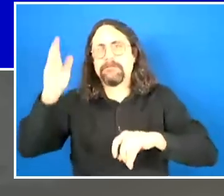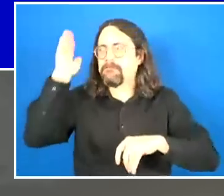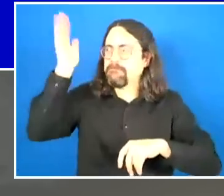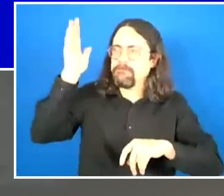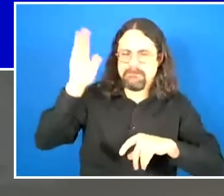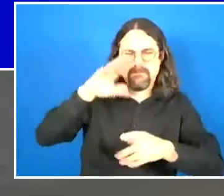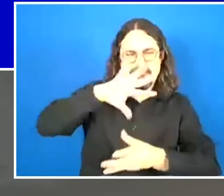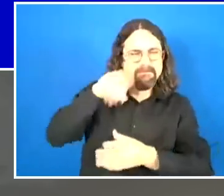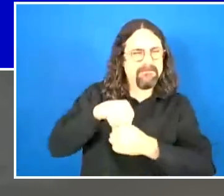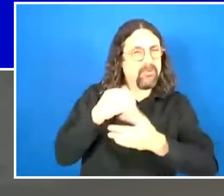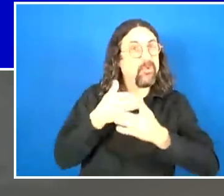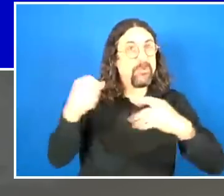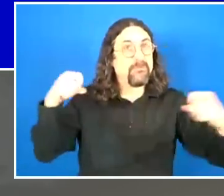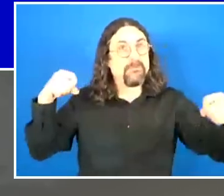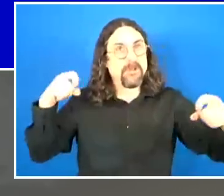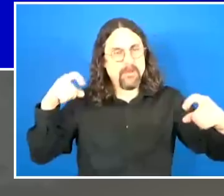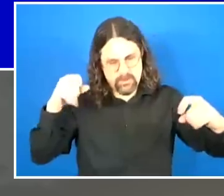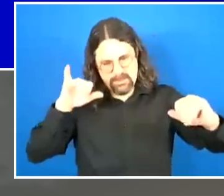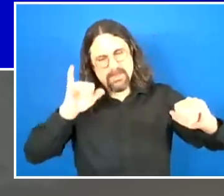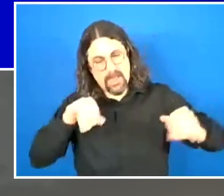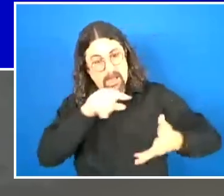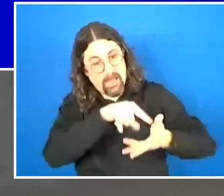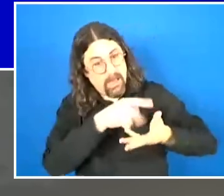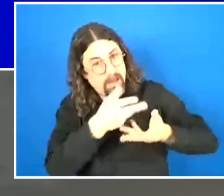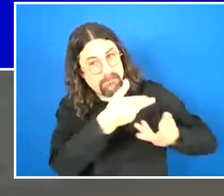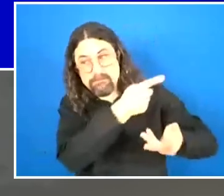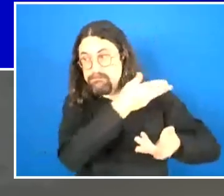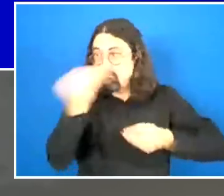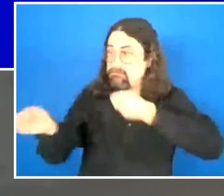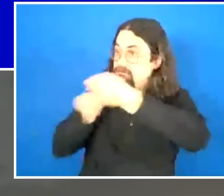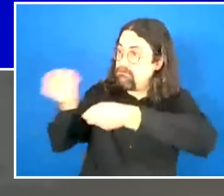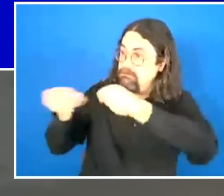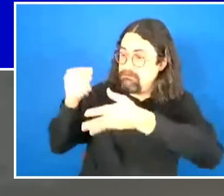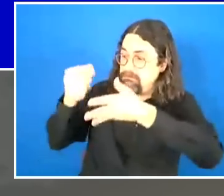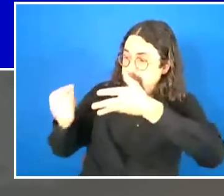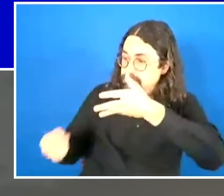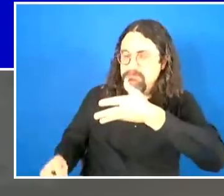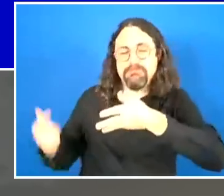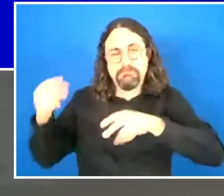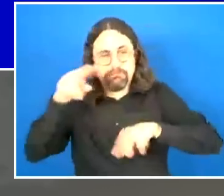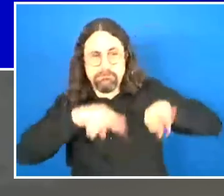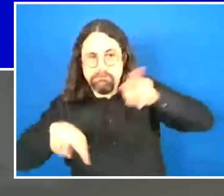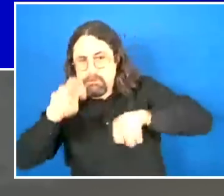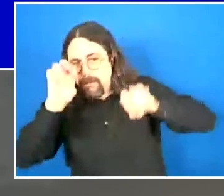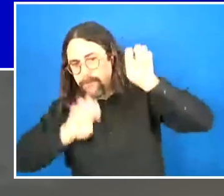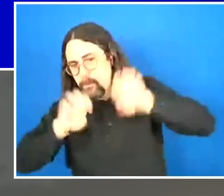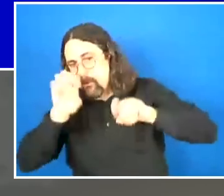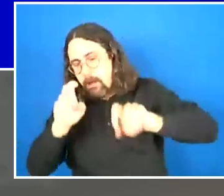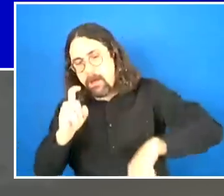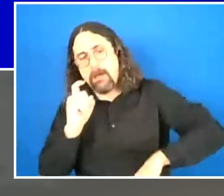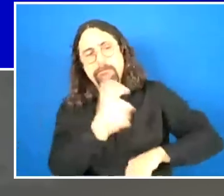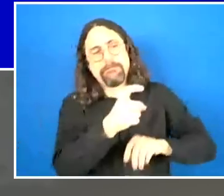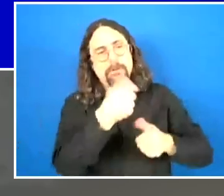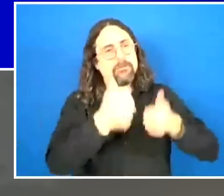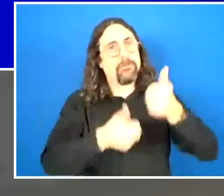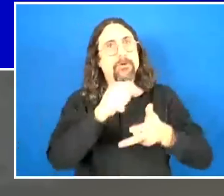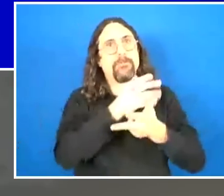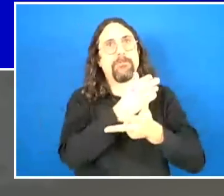FORM OR ANOTHER AND THAT CAN BE THE BASIS FOR THE ALEVUAONTI. WE'RE GOING TO MAKSE URE THOSE